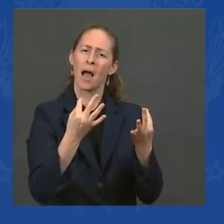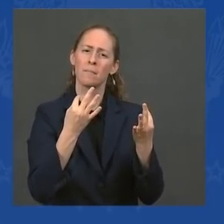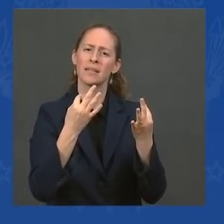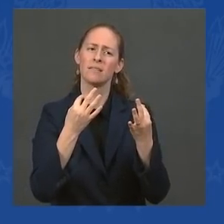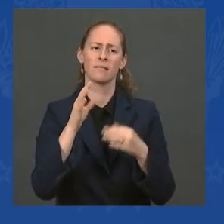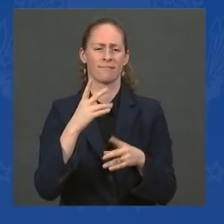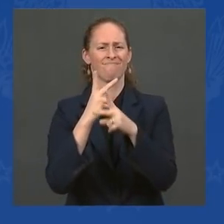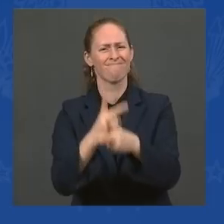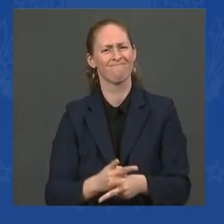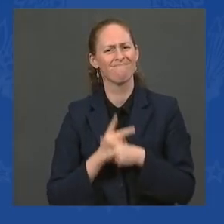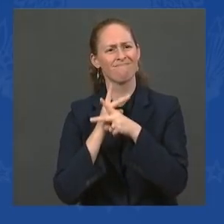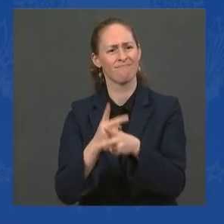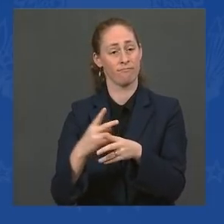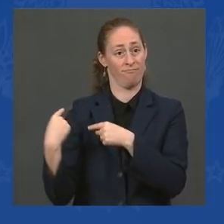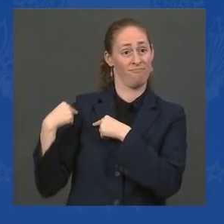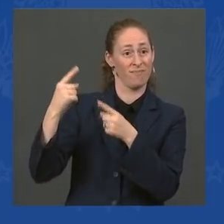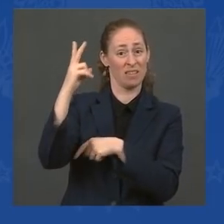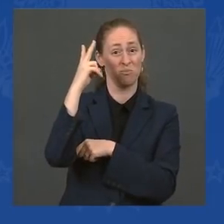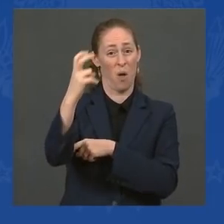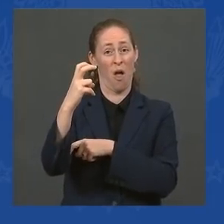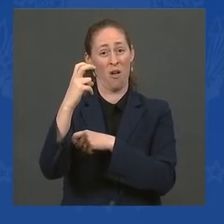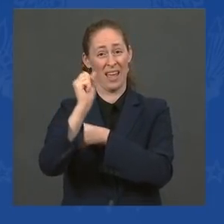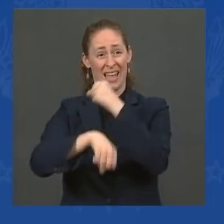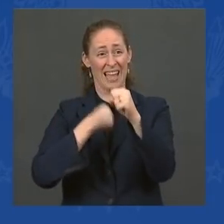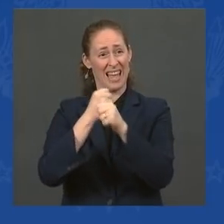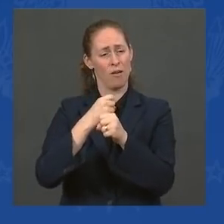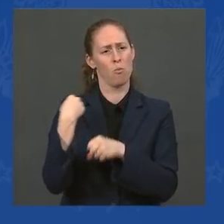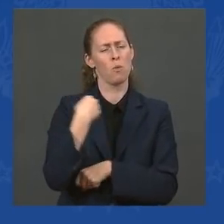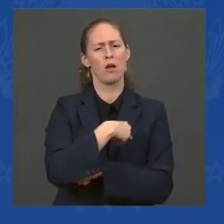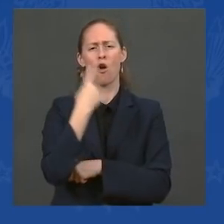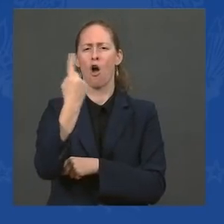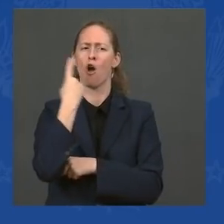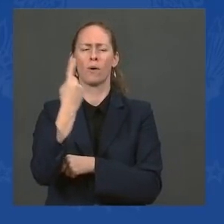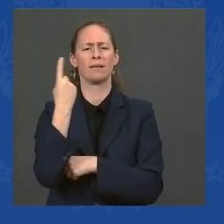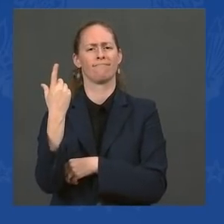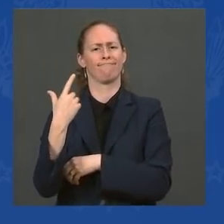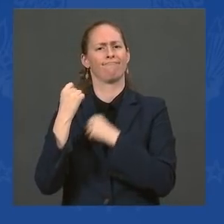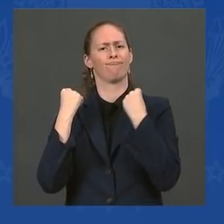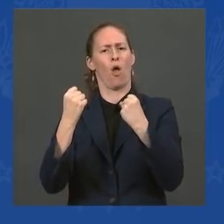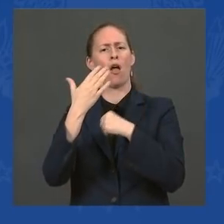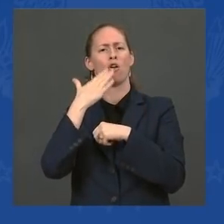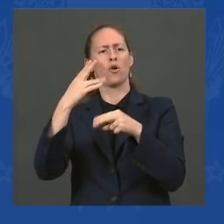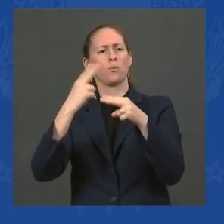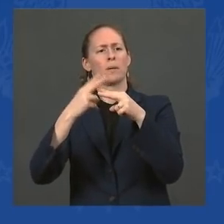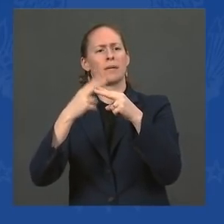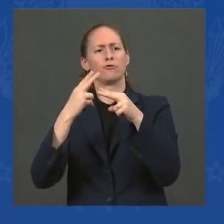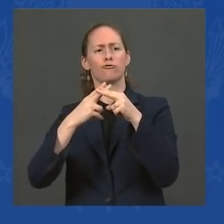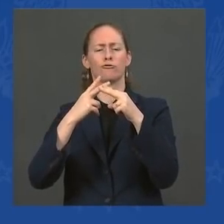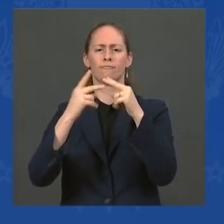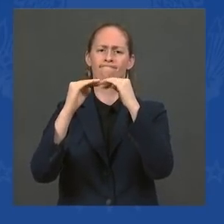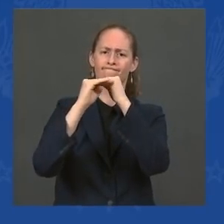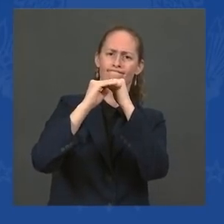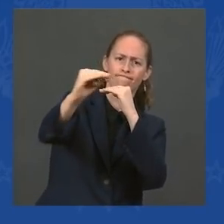America has built this hard-earned reputation of the strongest, safest, and most secure investment in the world.